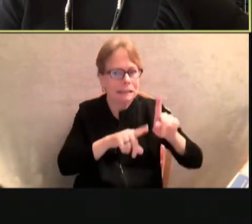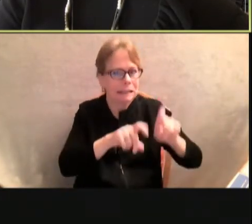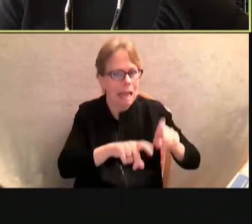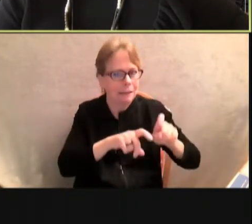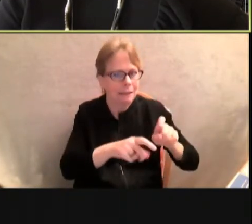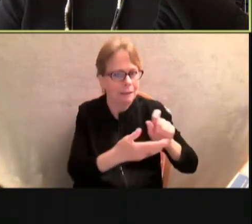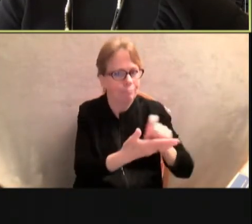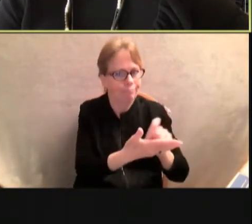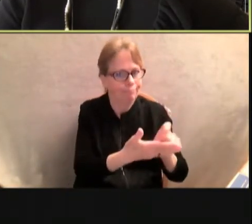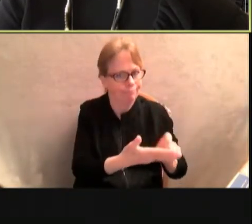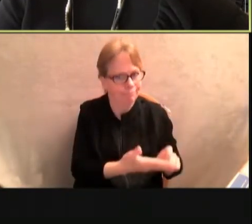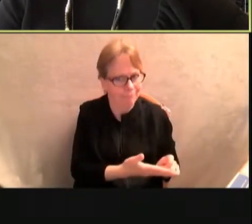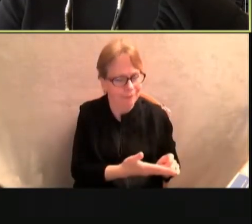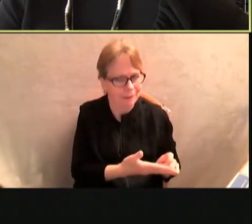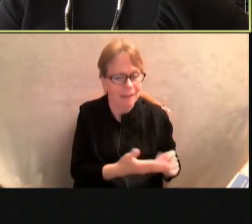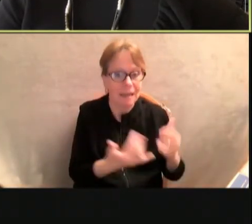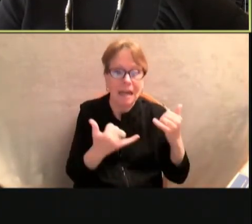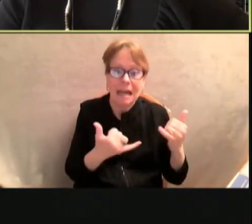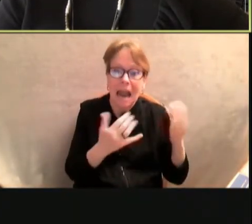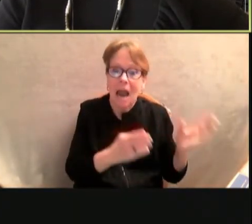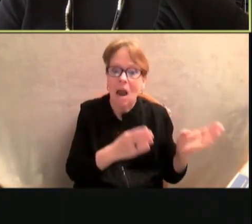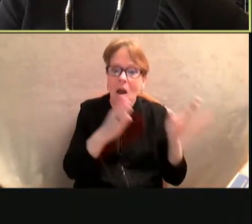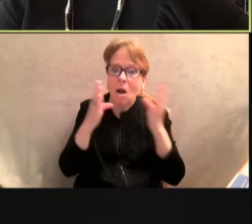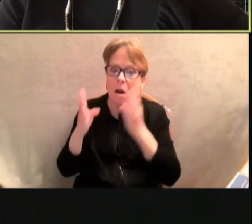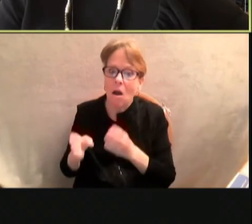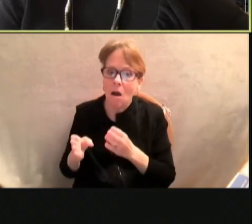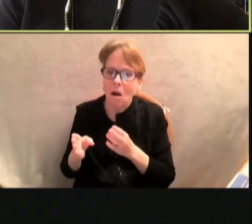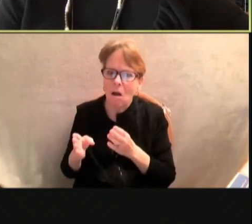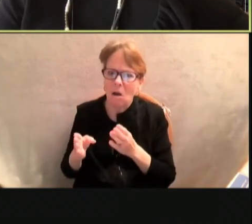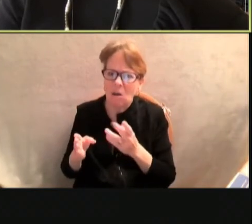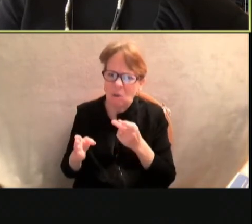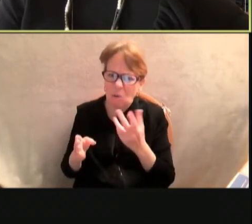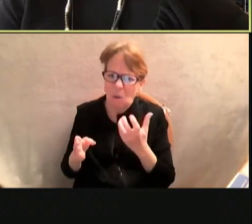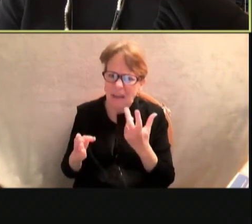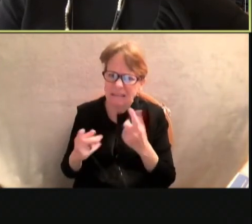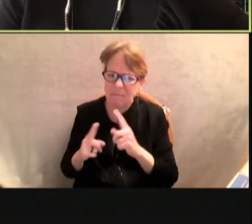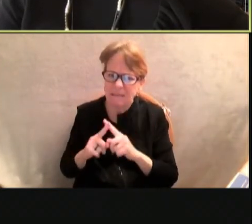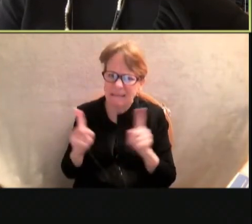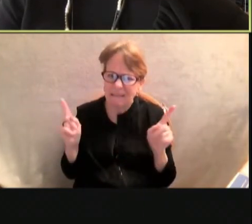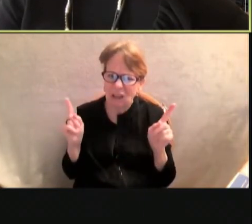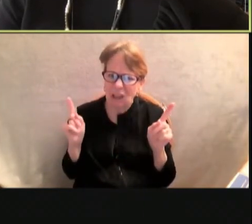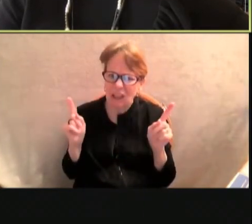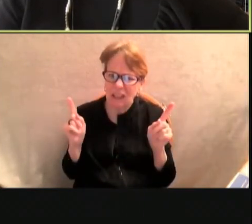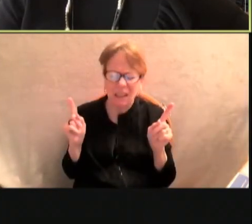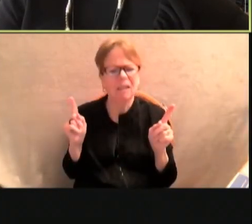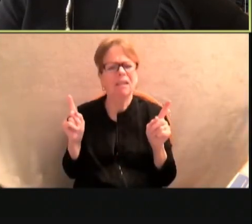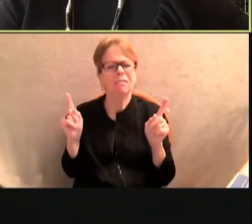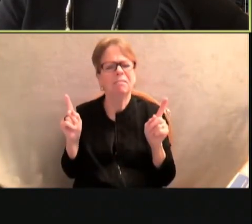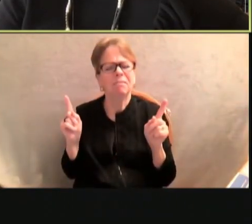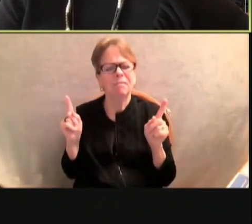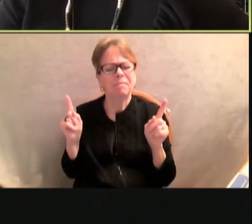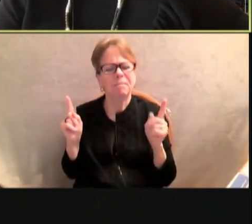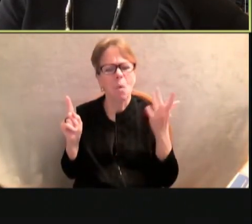kind of difficult for them to make the connections as to why some of those people may need accommodations